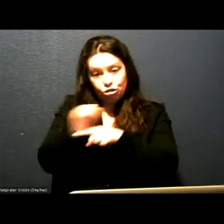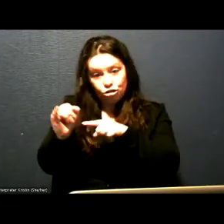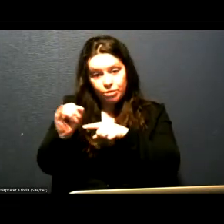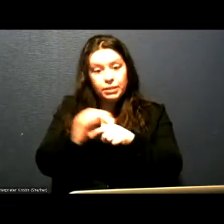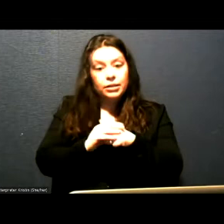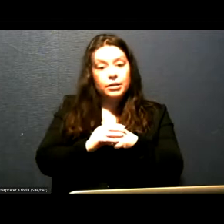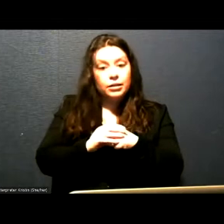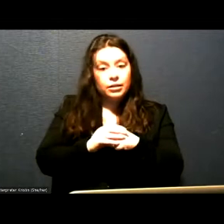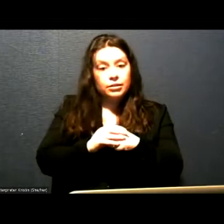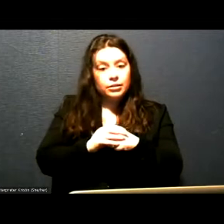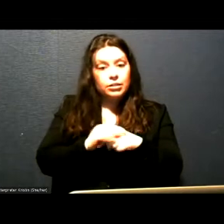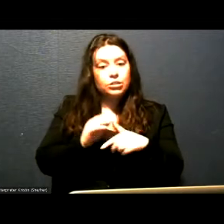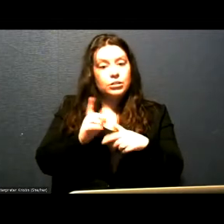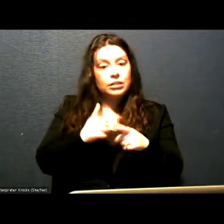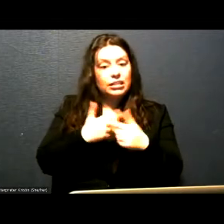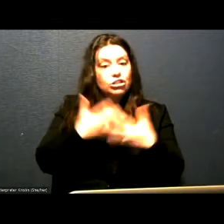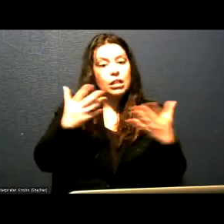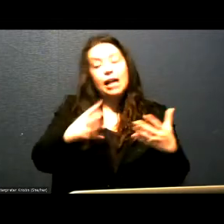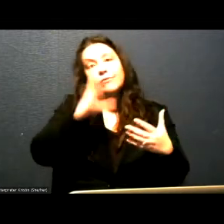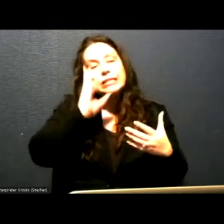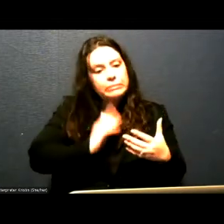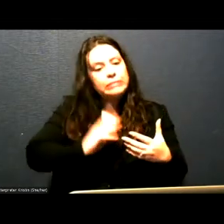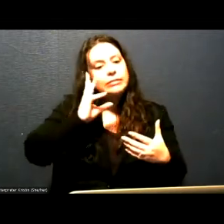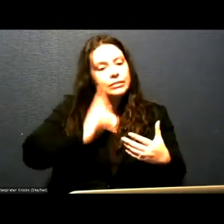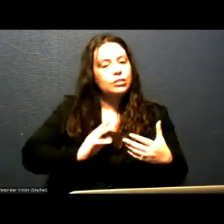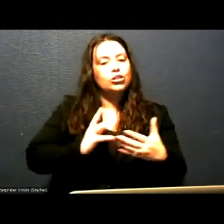just a lot of experience. You just have to get a lot of your hands on,